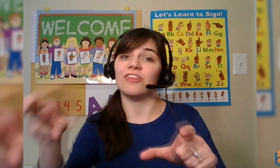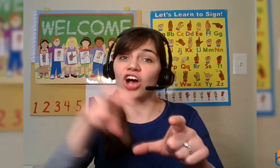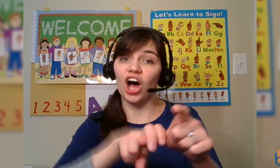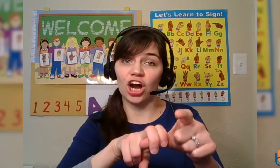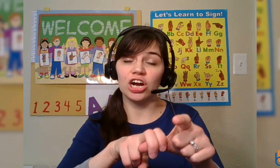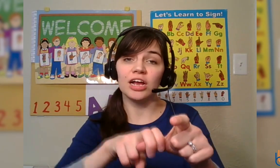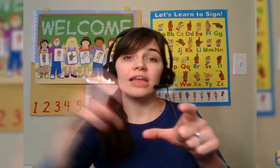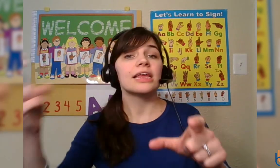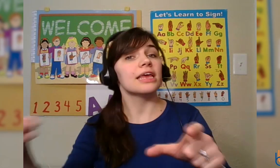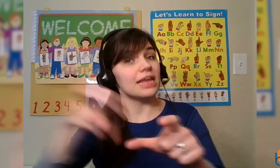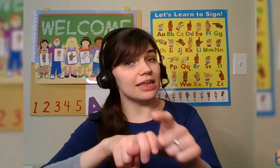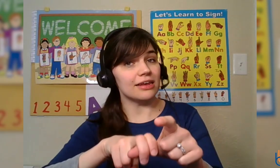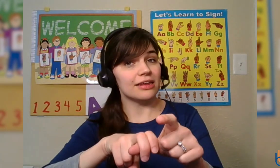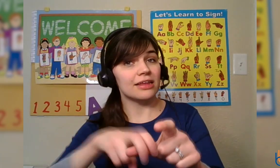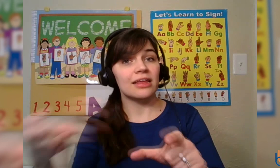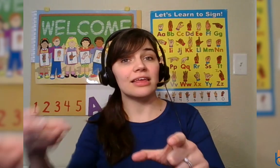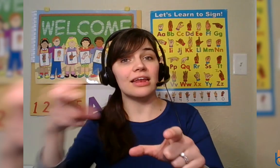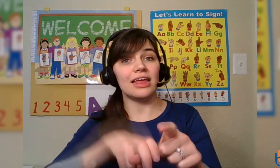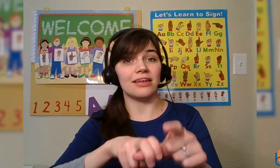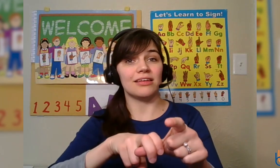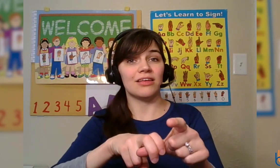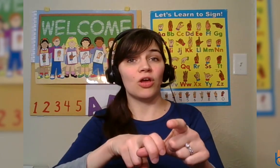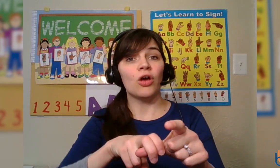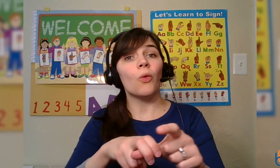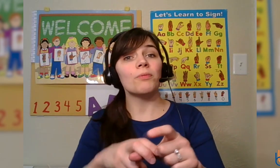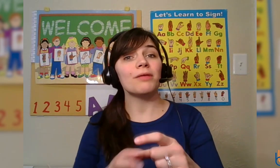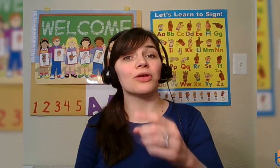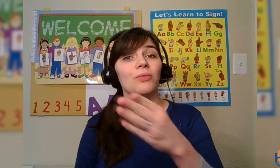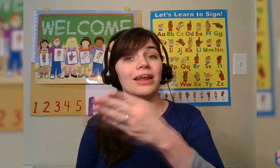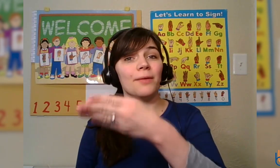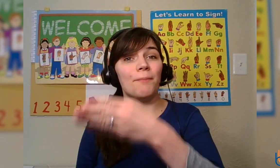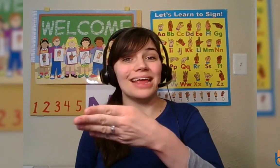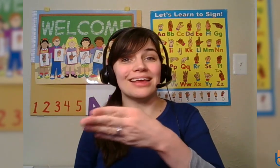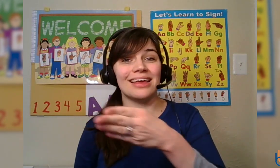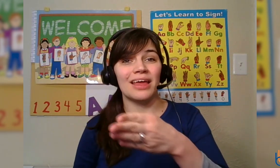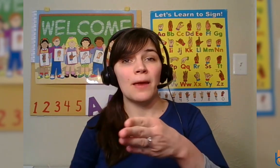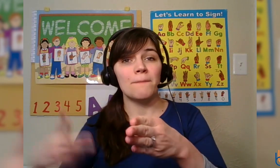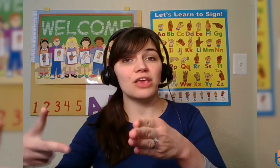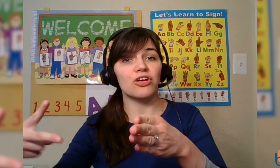the car. Get in. Get in. Or maybe you're riding a bike. Make your